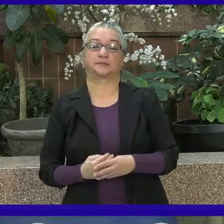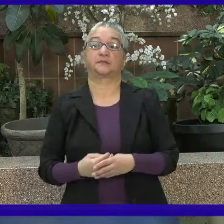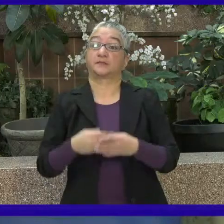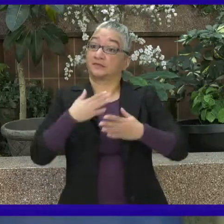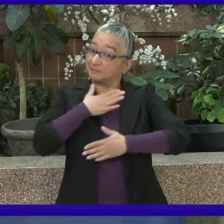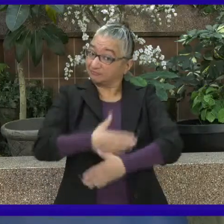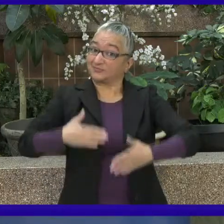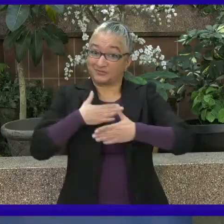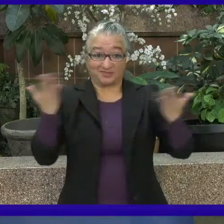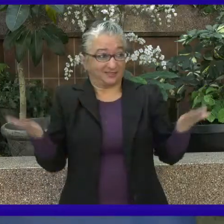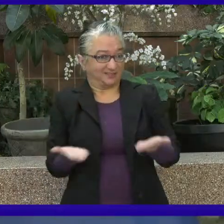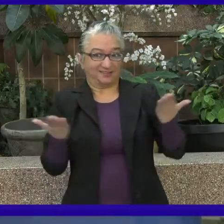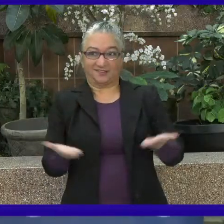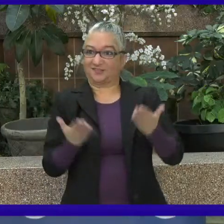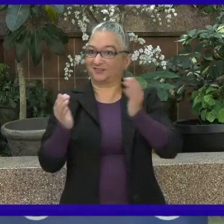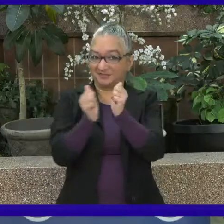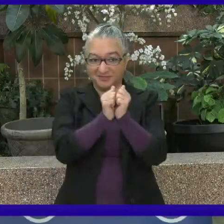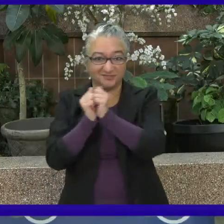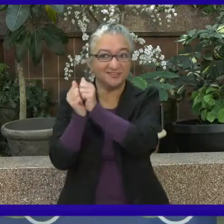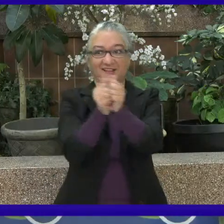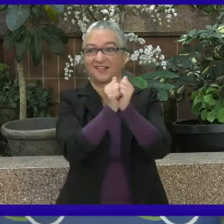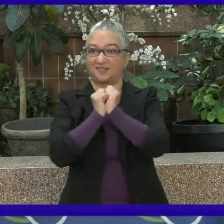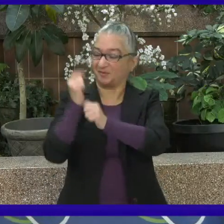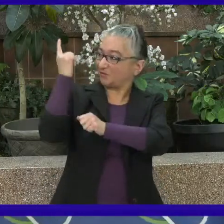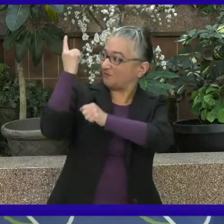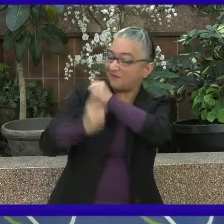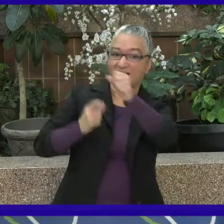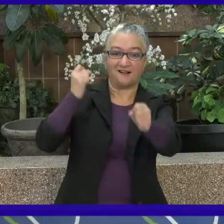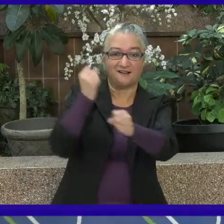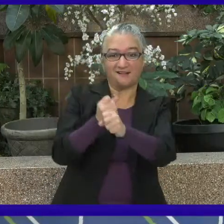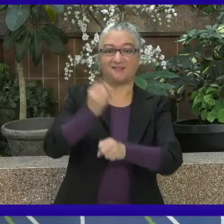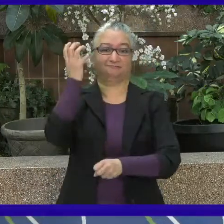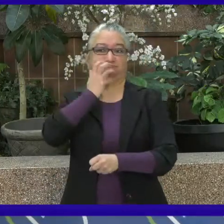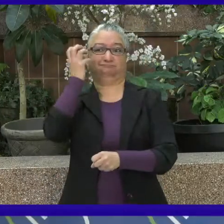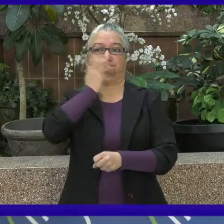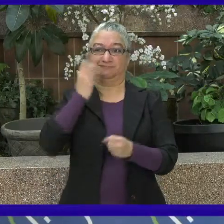as we mark one year since the beginning of the provincial vaccine effort to protect manitobans